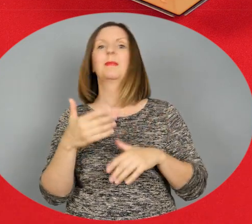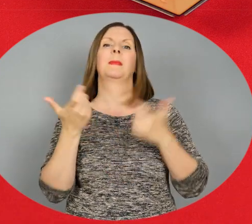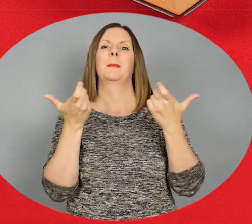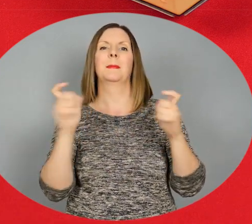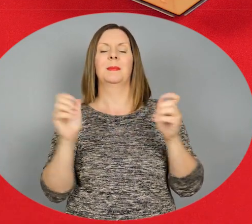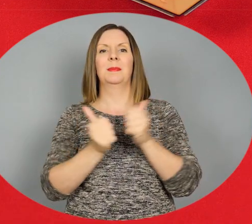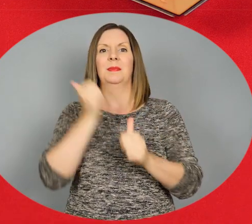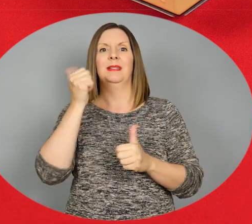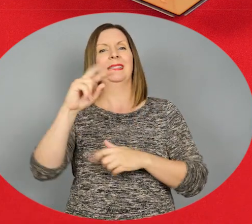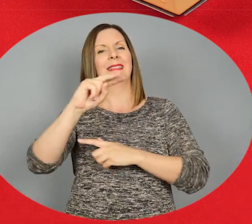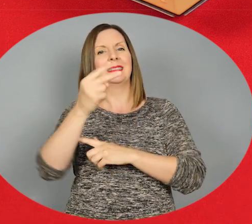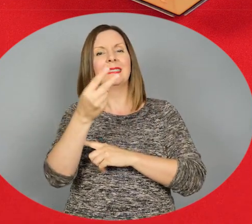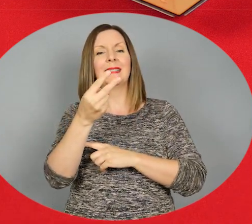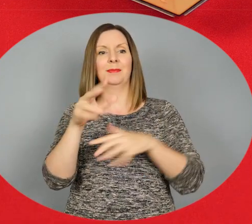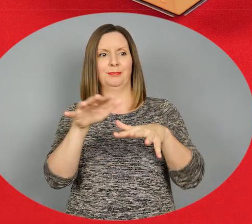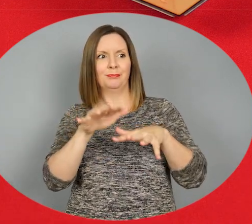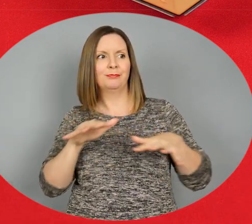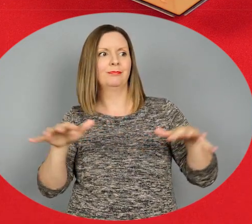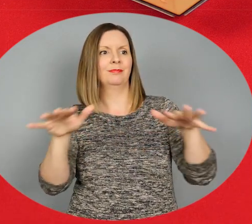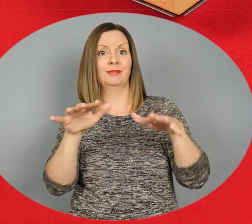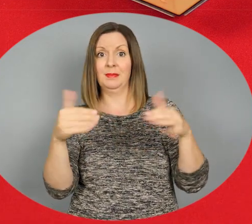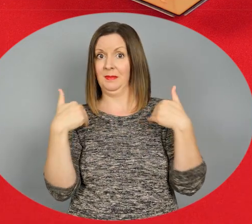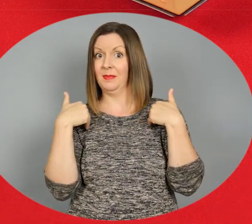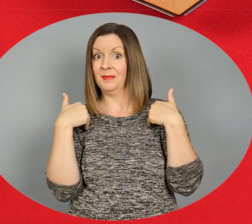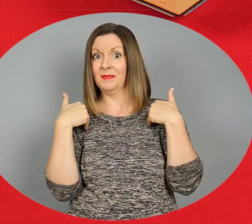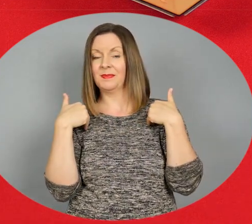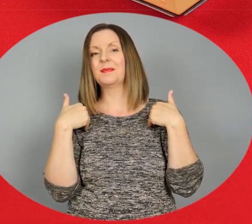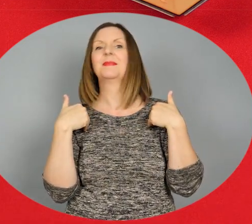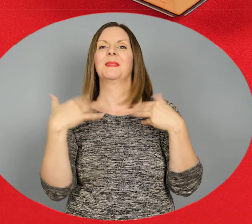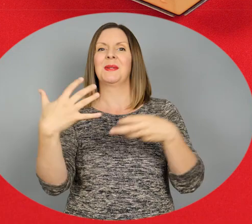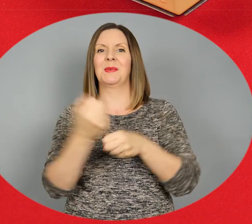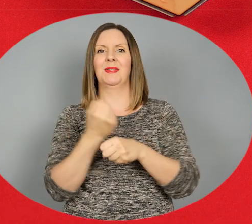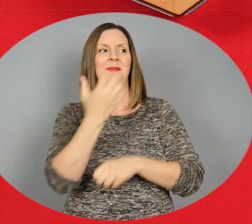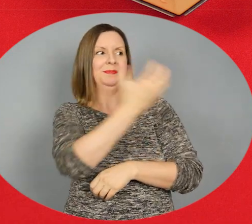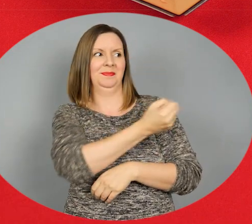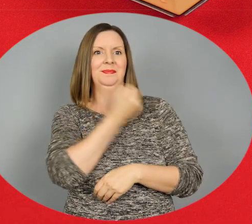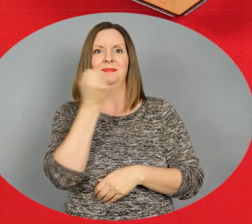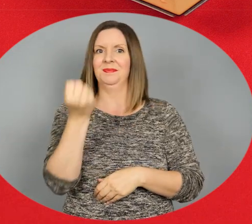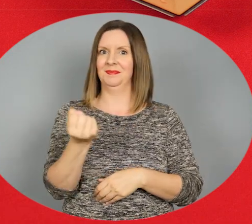if multiple players do, but one has the larger region, then they break the tie and take the